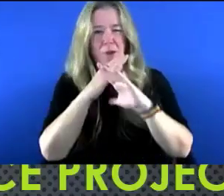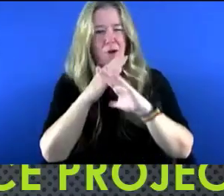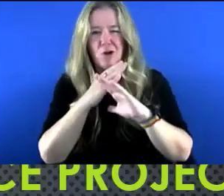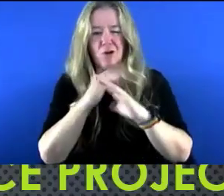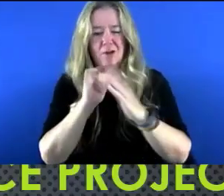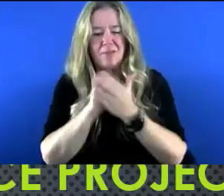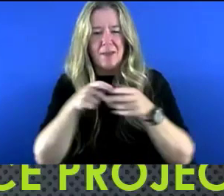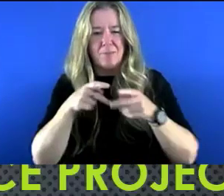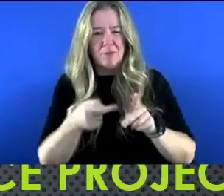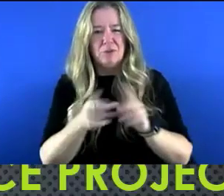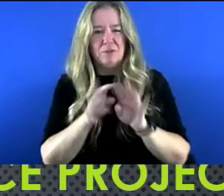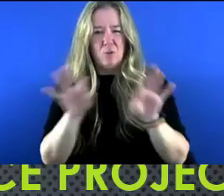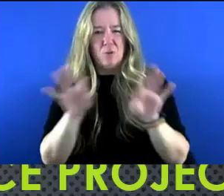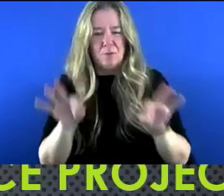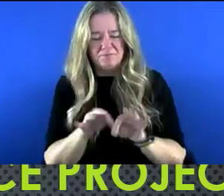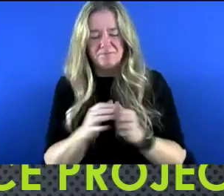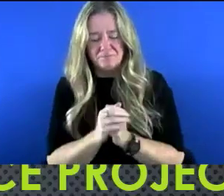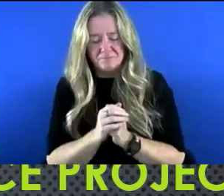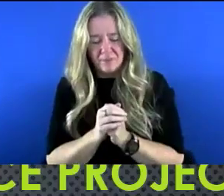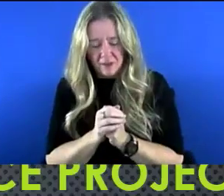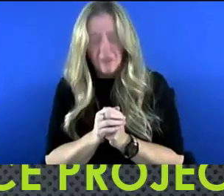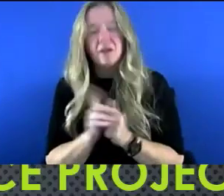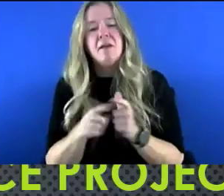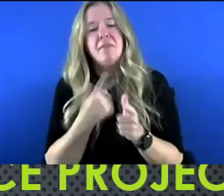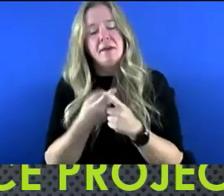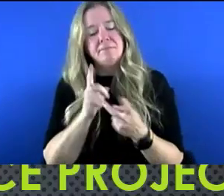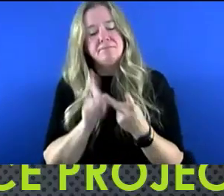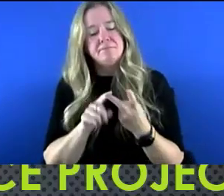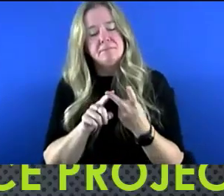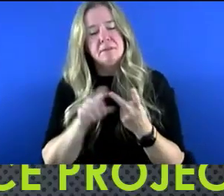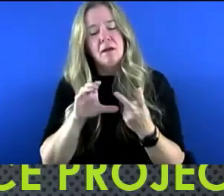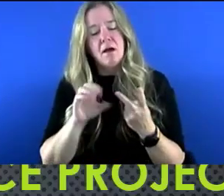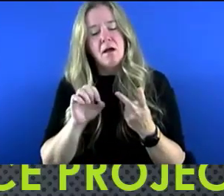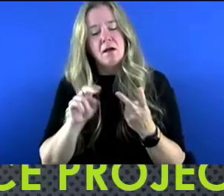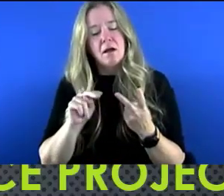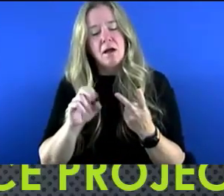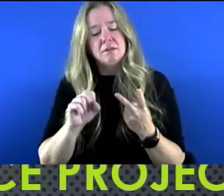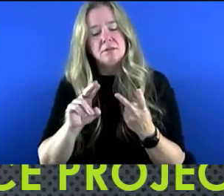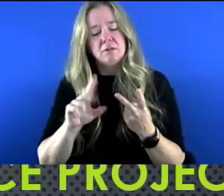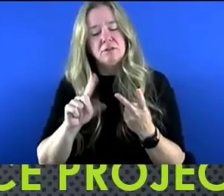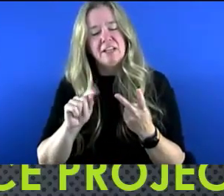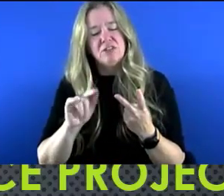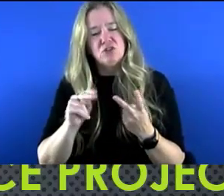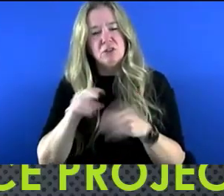Then consultation is another piece and that is typically student centered